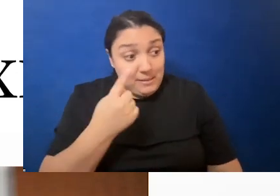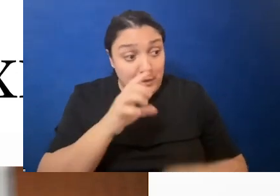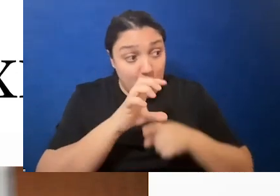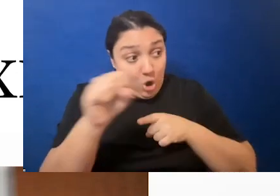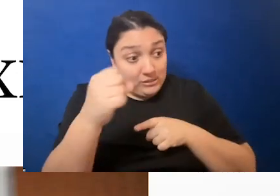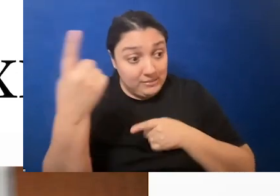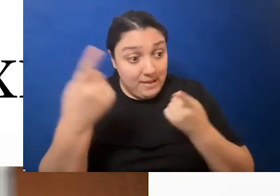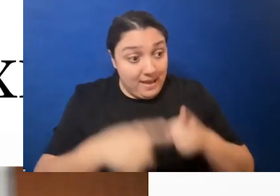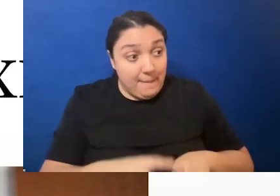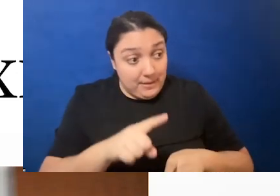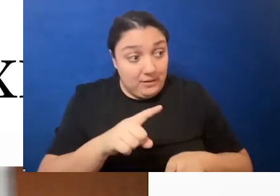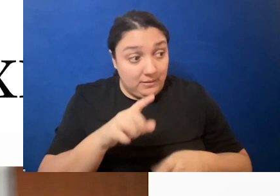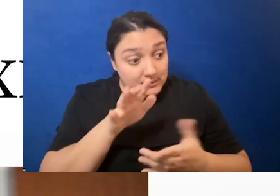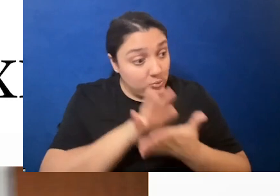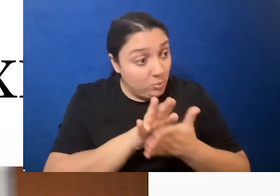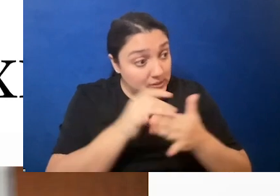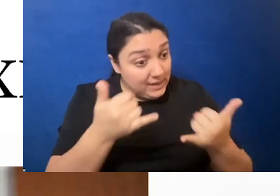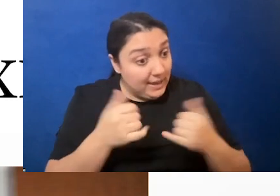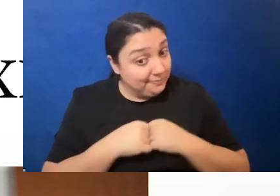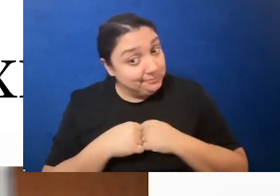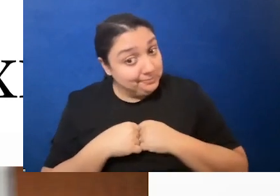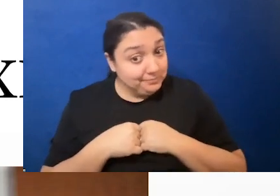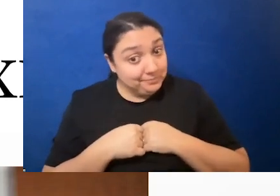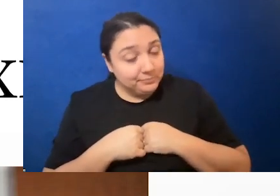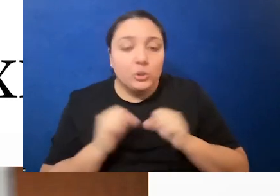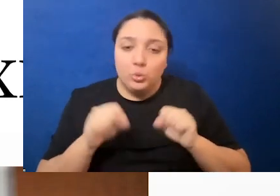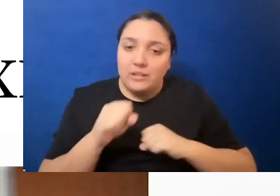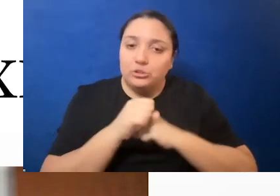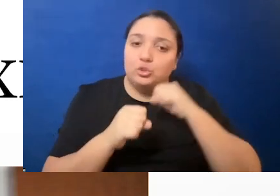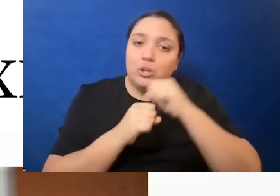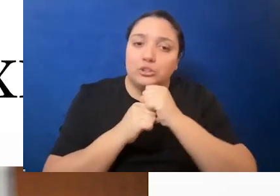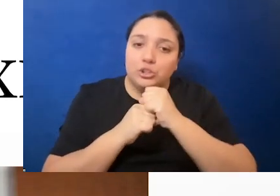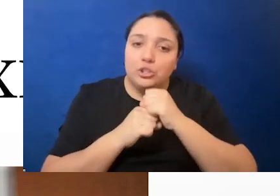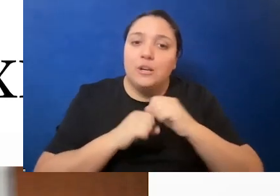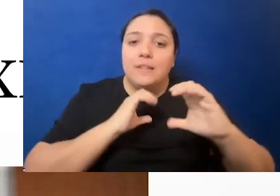SCHOOL TODAY. YOU CAN STRUCTURE THE CONVERSATION TO GO TO THE POSITIVE THINGS INSTEAD OF THE